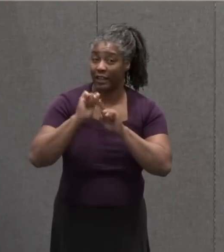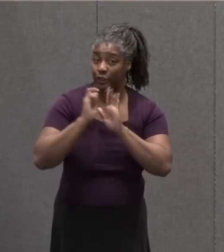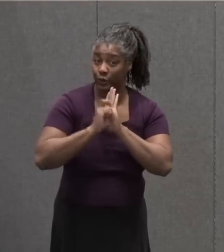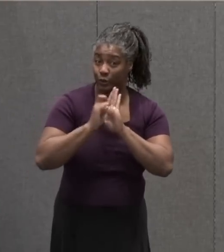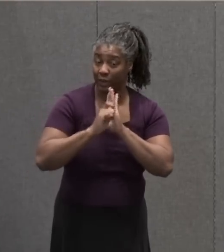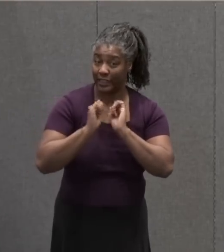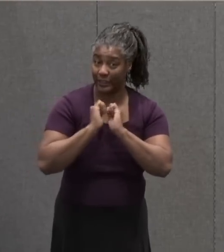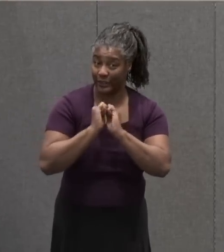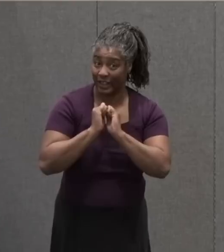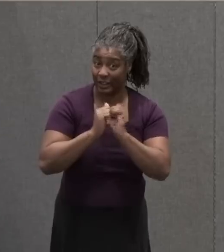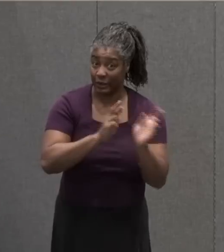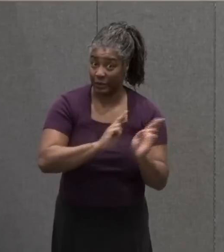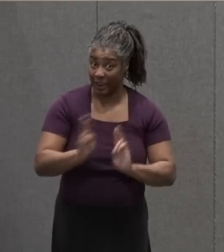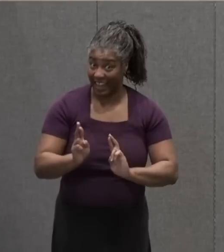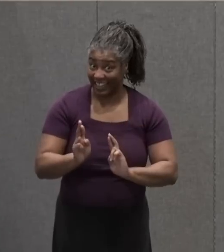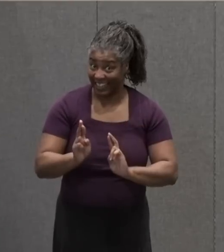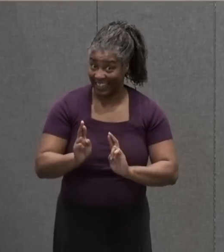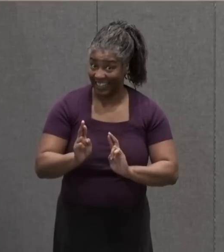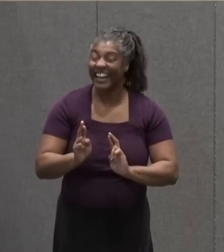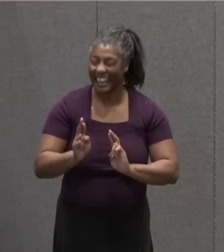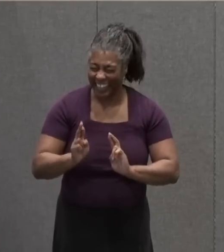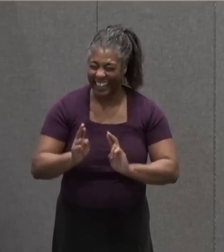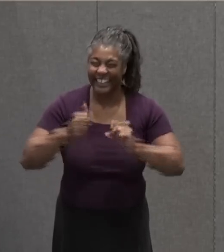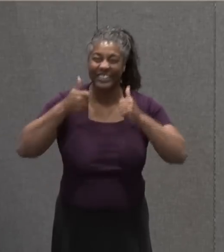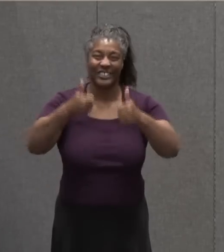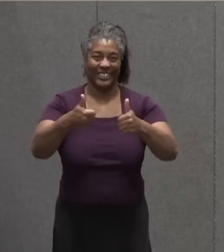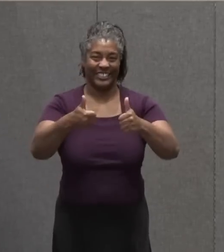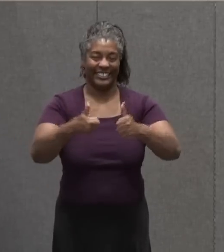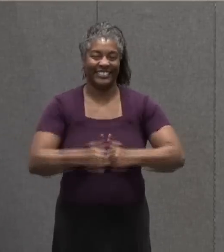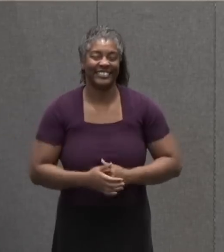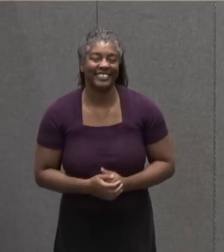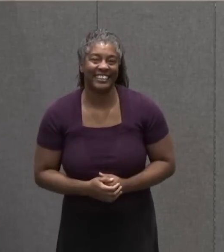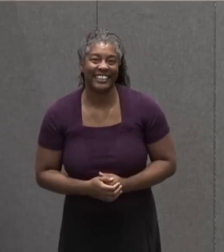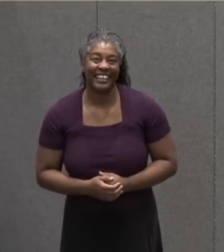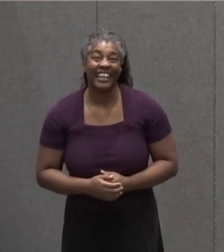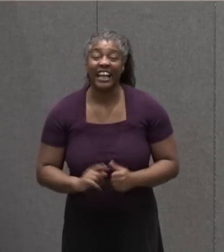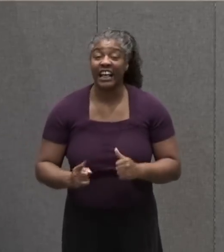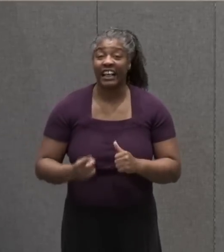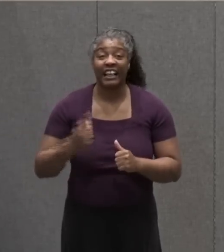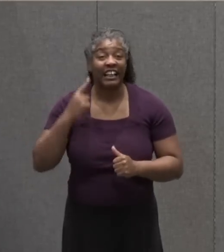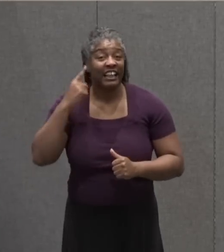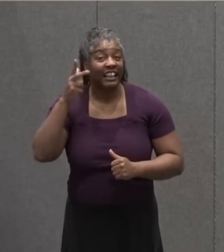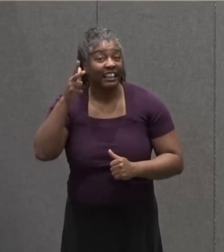Great. Listen to the first one a, apple, A.